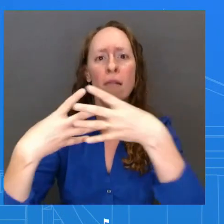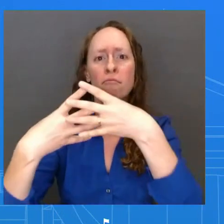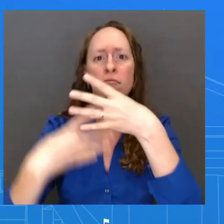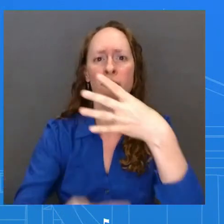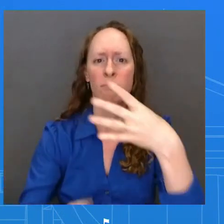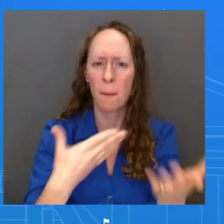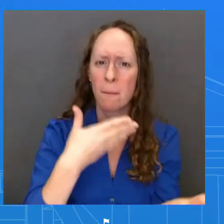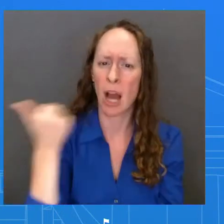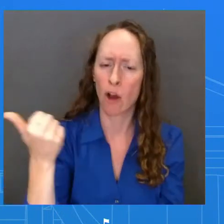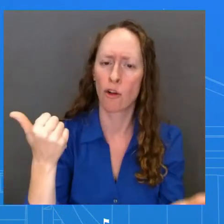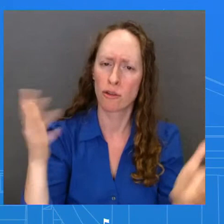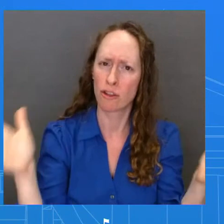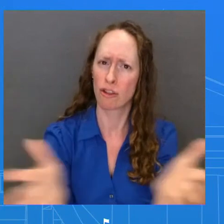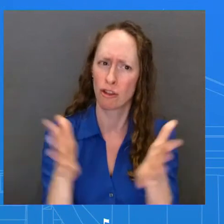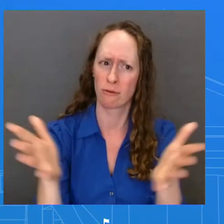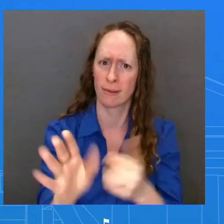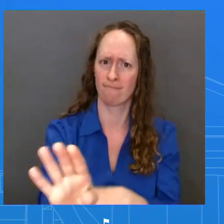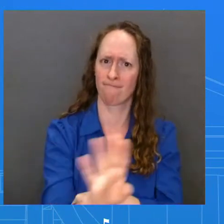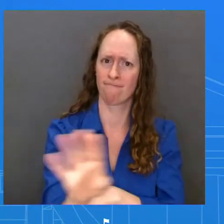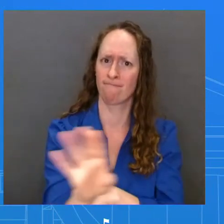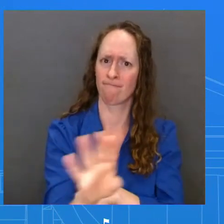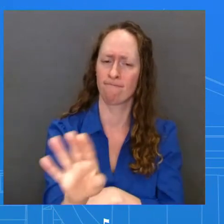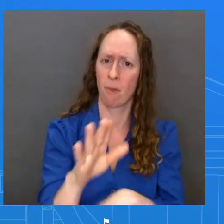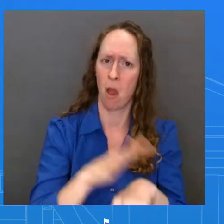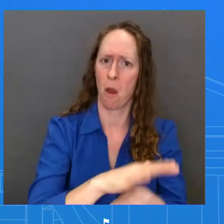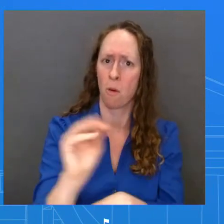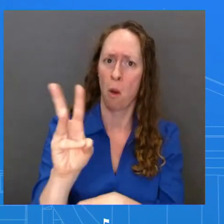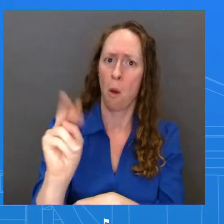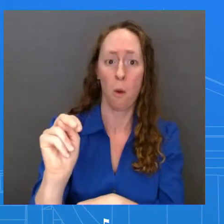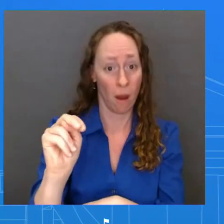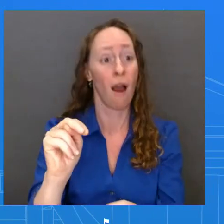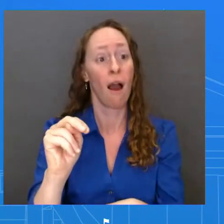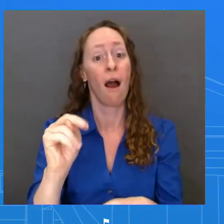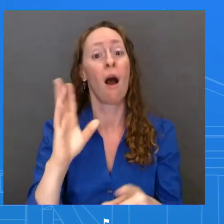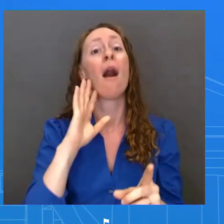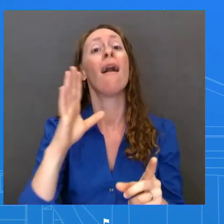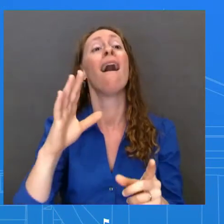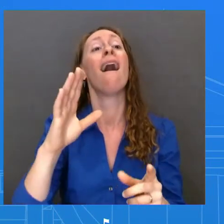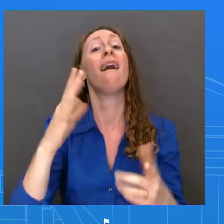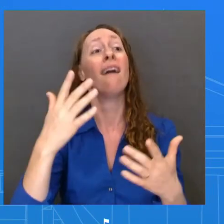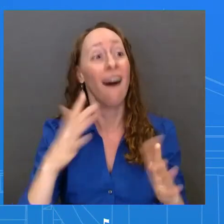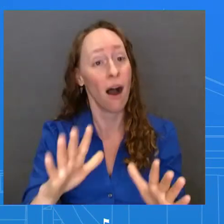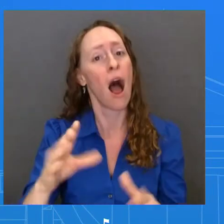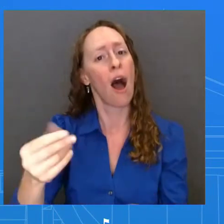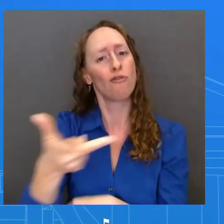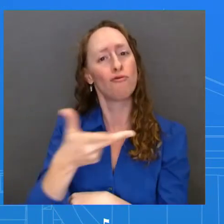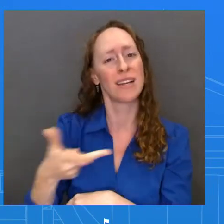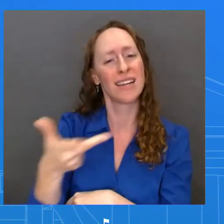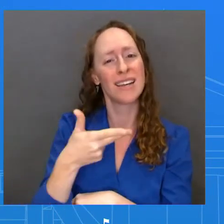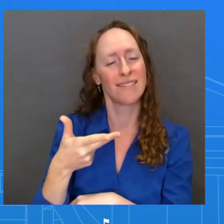And as the ROK and Japan broke new diplomatic ground, President Biden was there to reinforce and reassure.